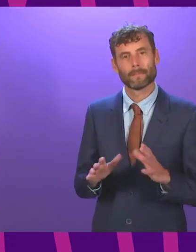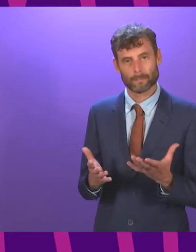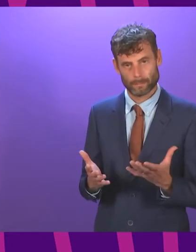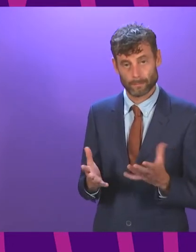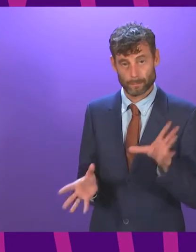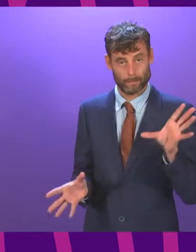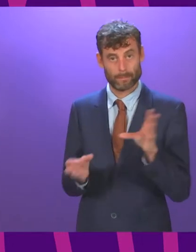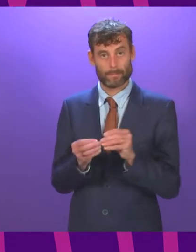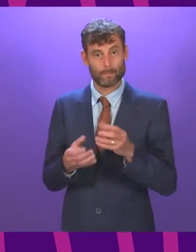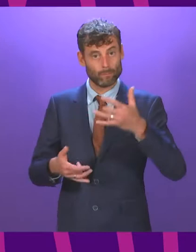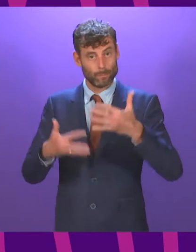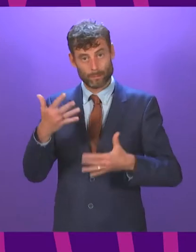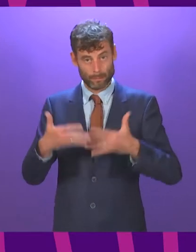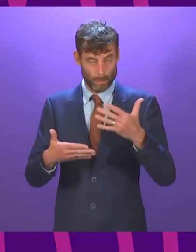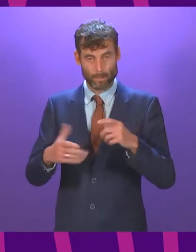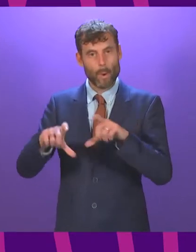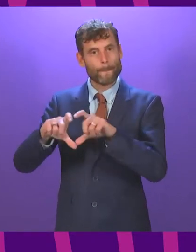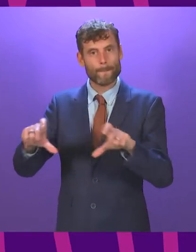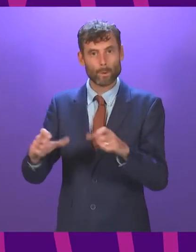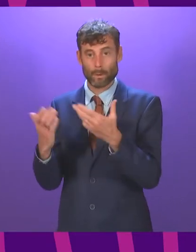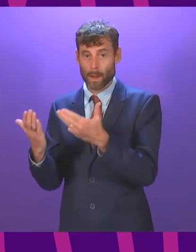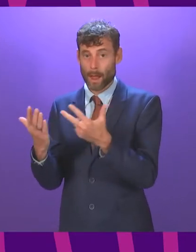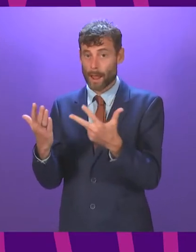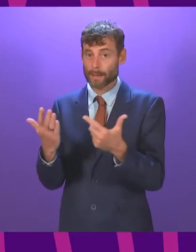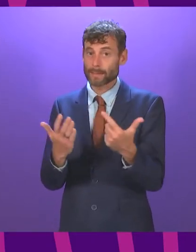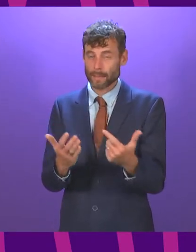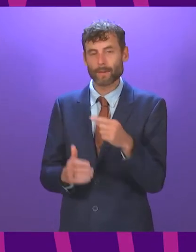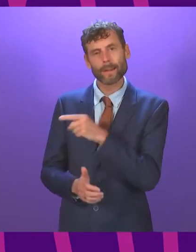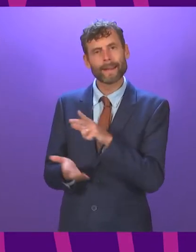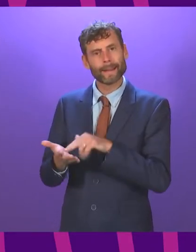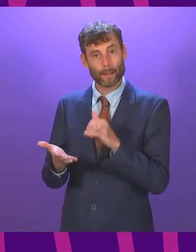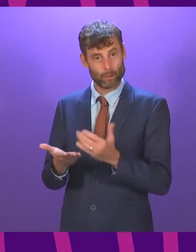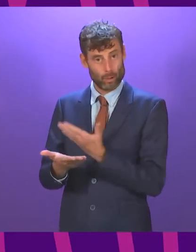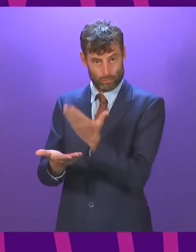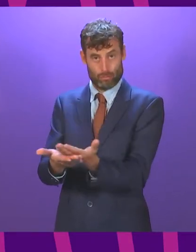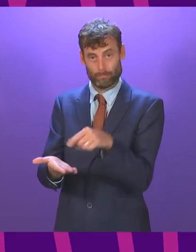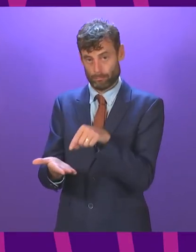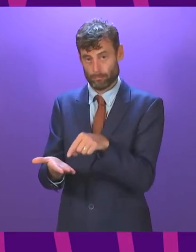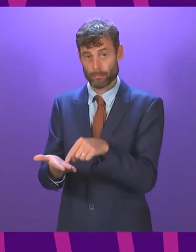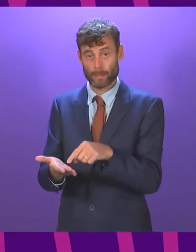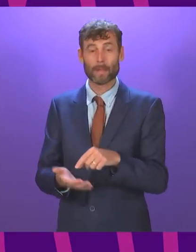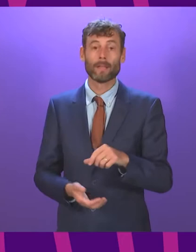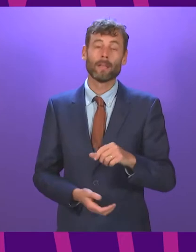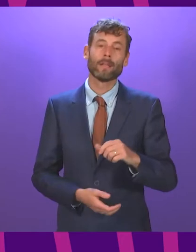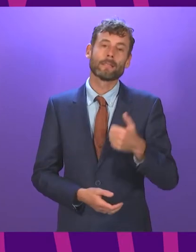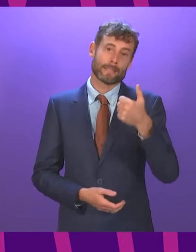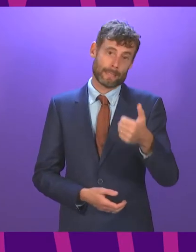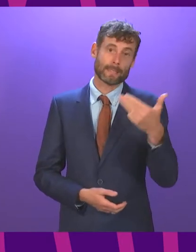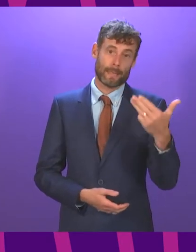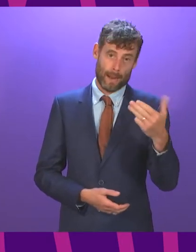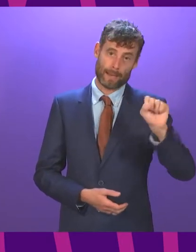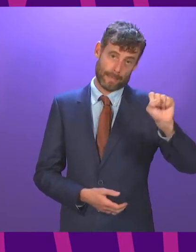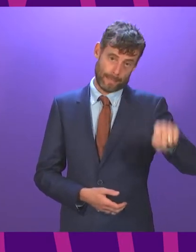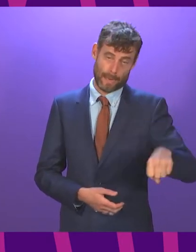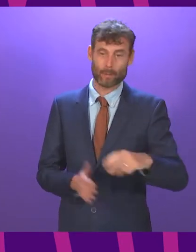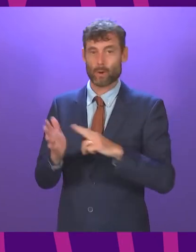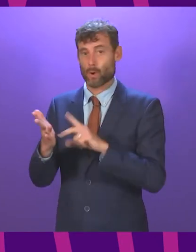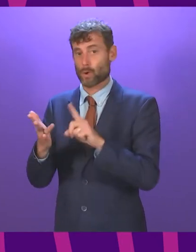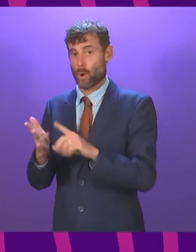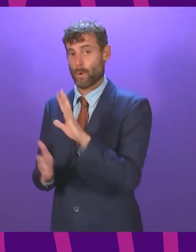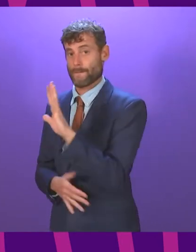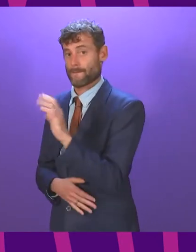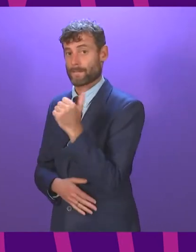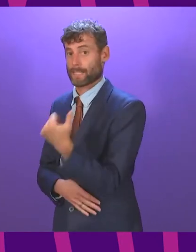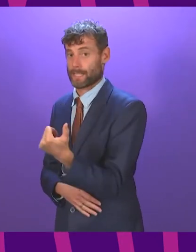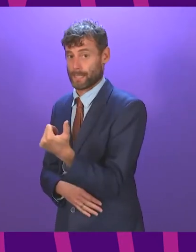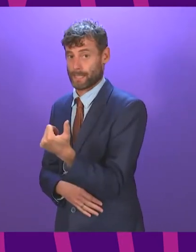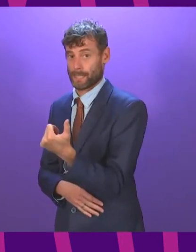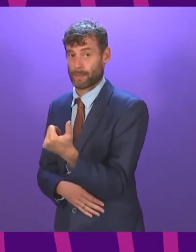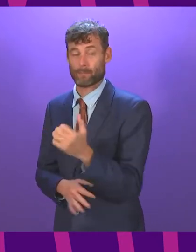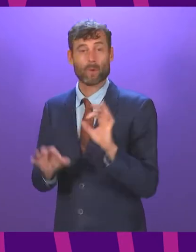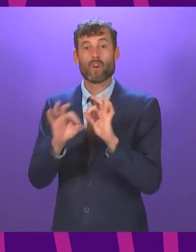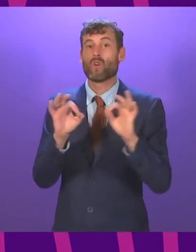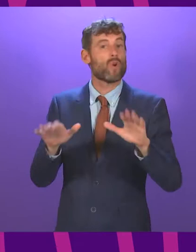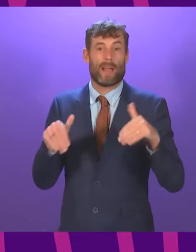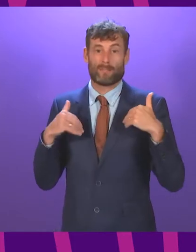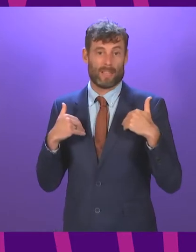The result of the division on motion S6M-00987 is: For 69, Against 56, Abstentions 0.